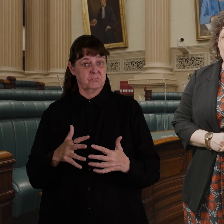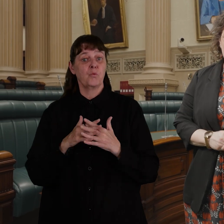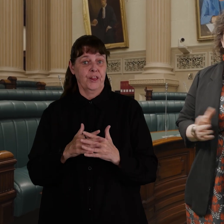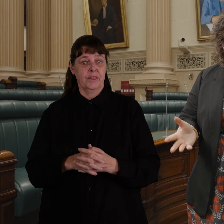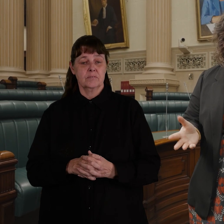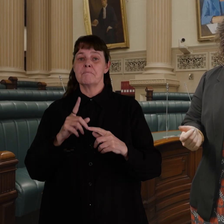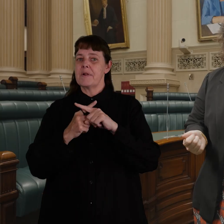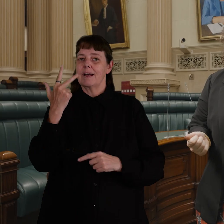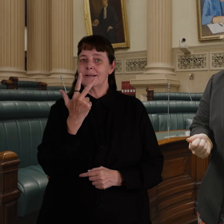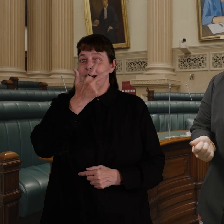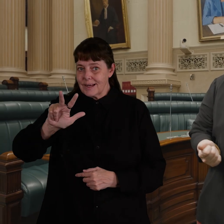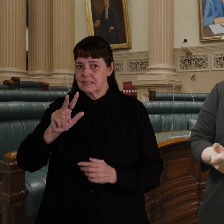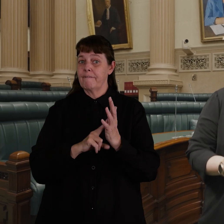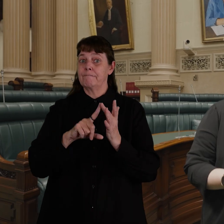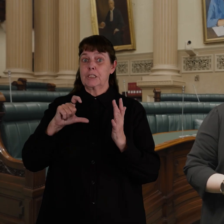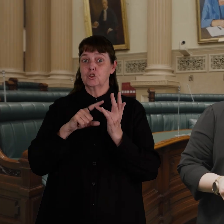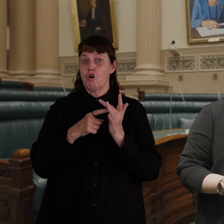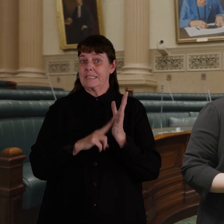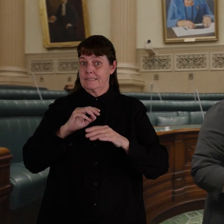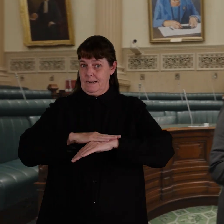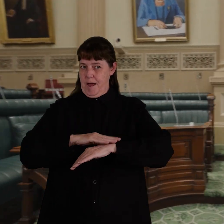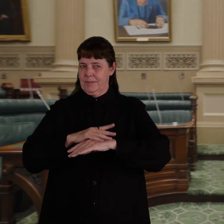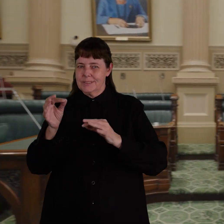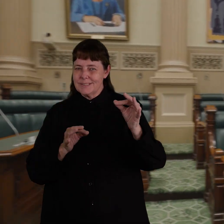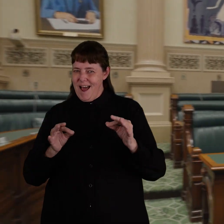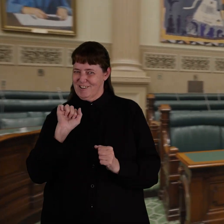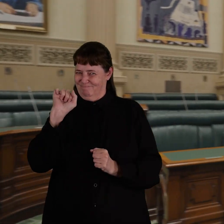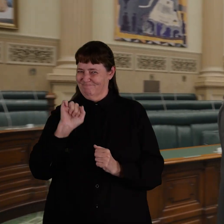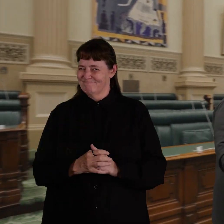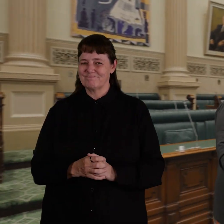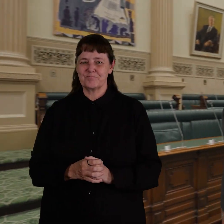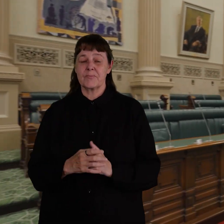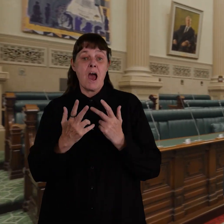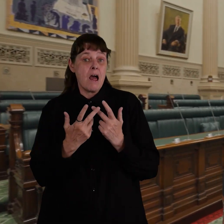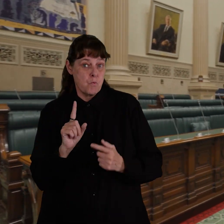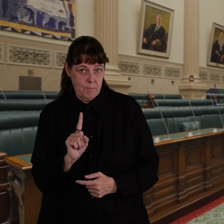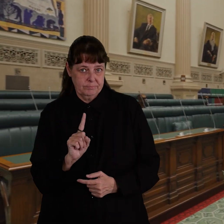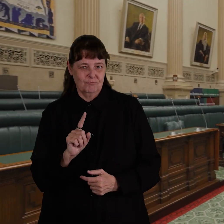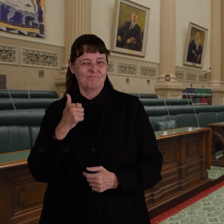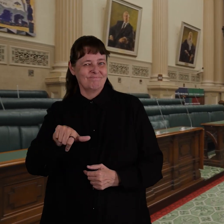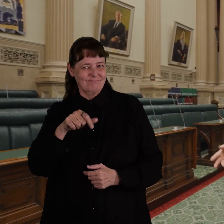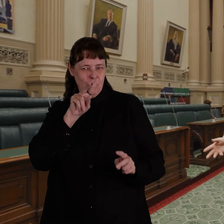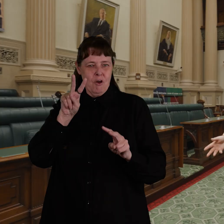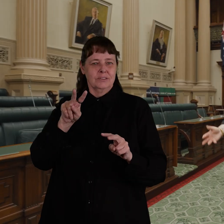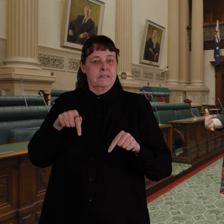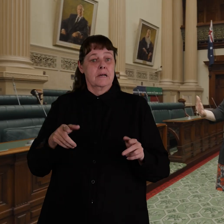architecture from the 1880s. Something else that is notable about our House of Assembly chamber